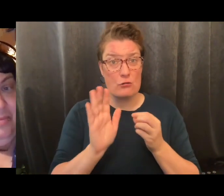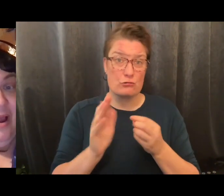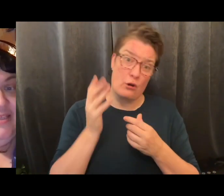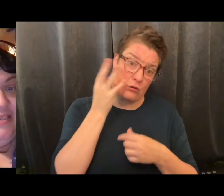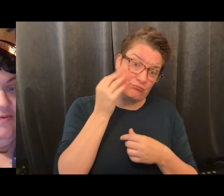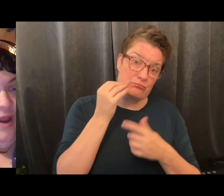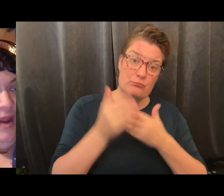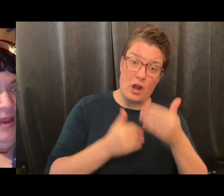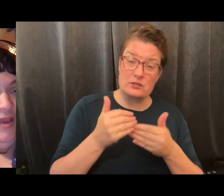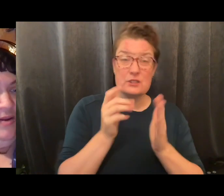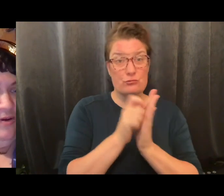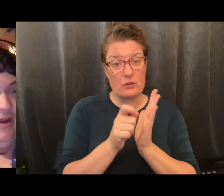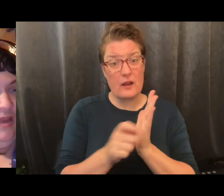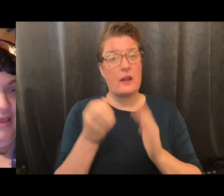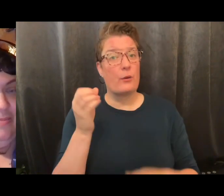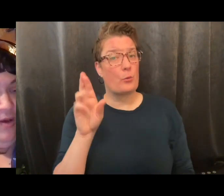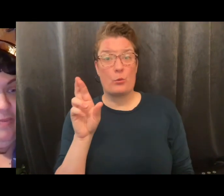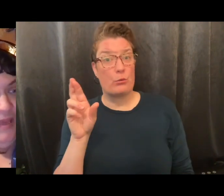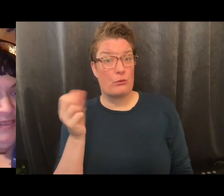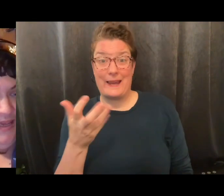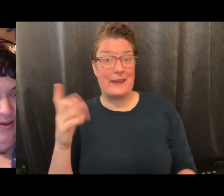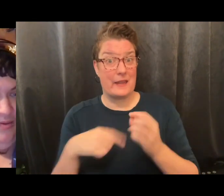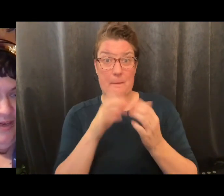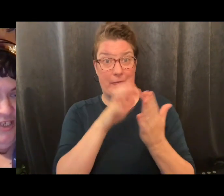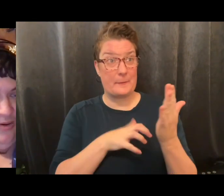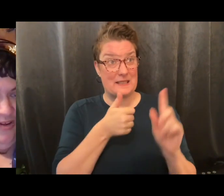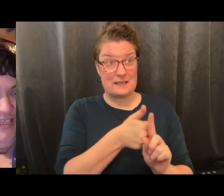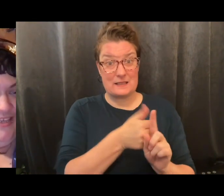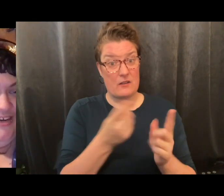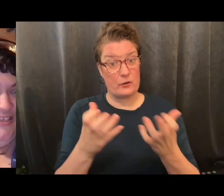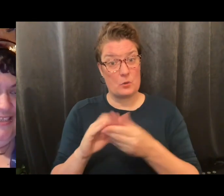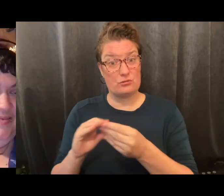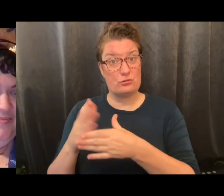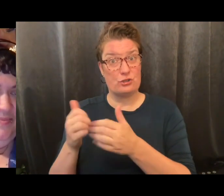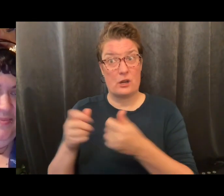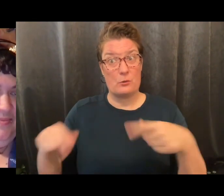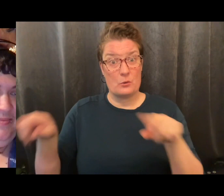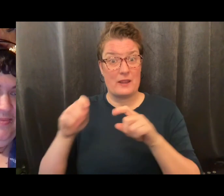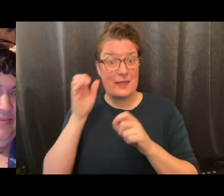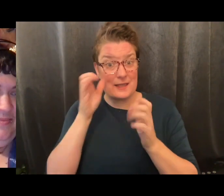or anything about the piece that you want to share with our listeners. Melissa: Sure. it was so powerful.